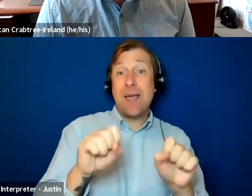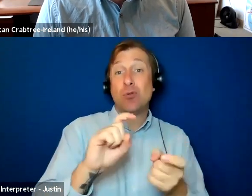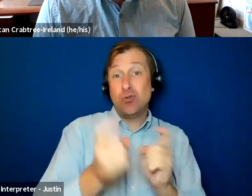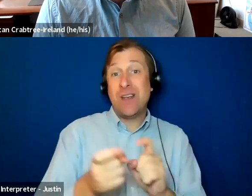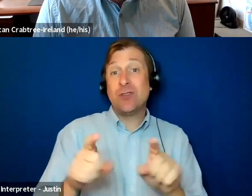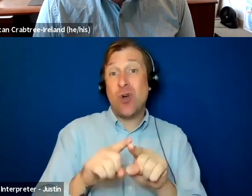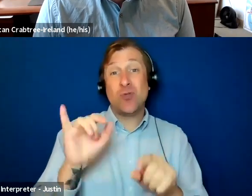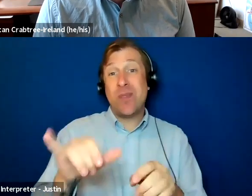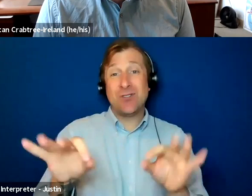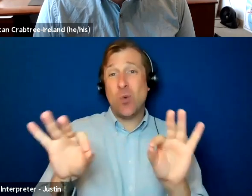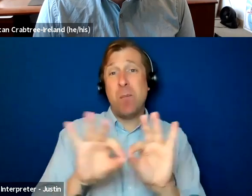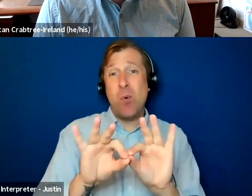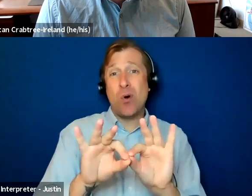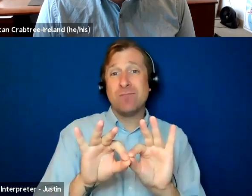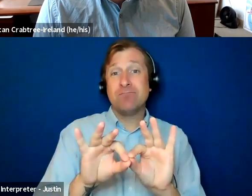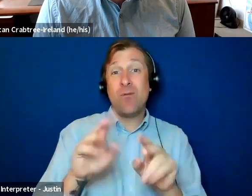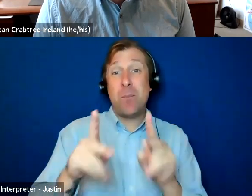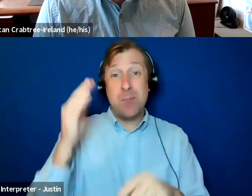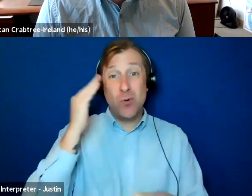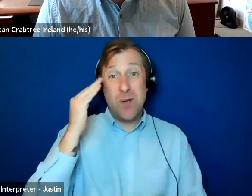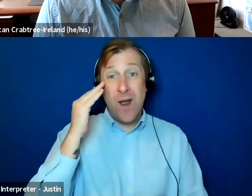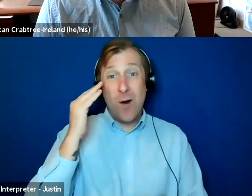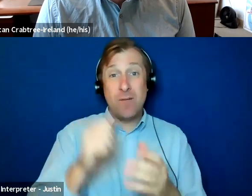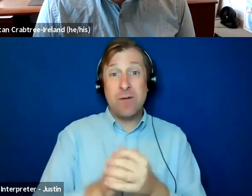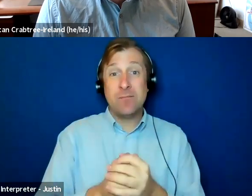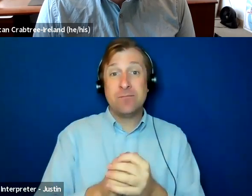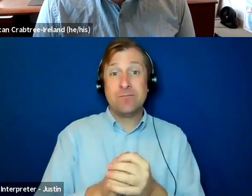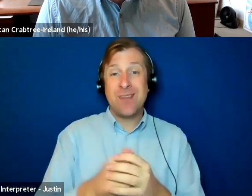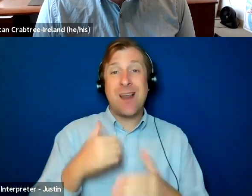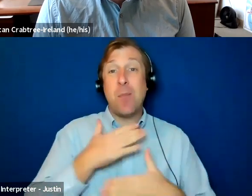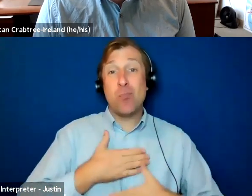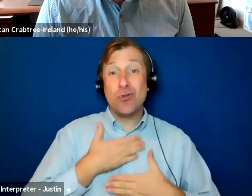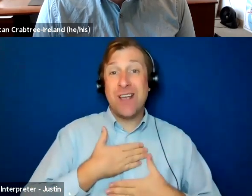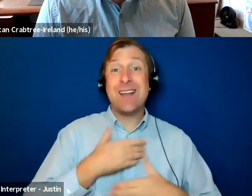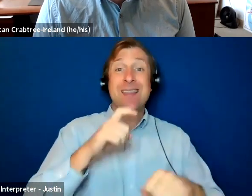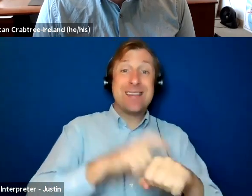I think that's also really important for people to know, and I'm just grateful for all the time and effort that you